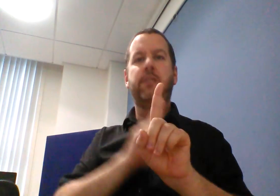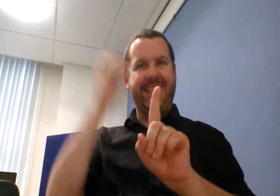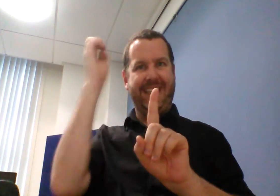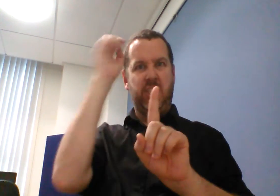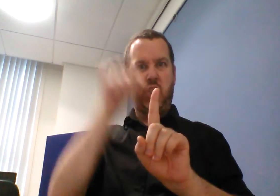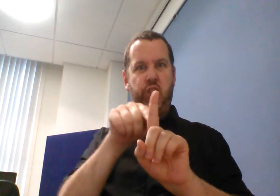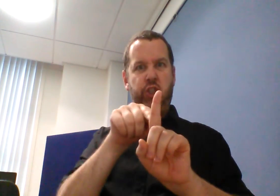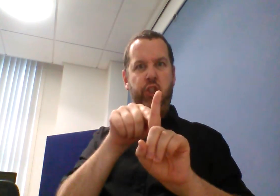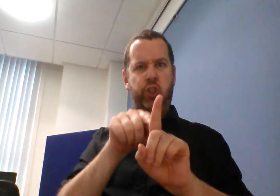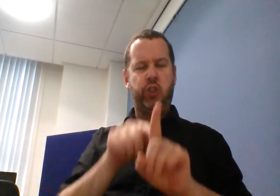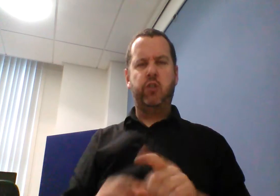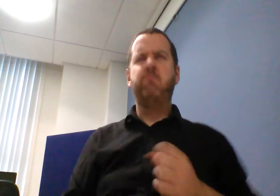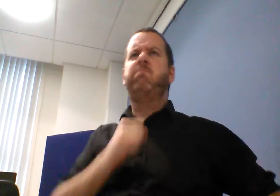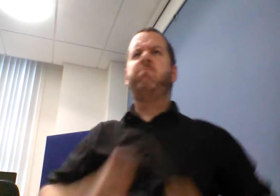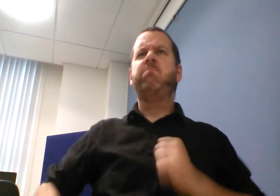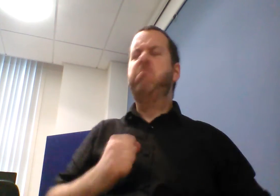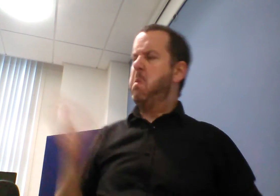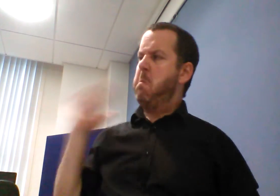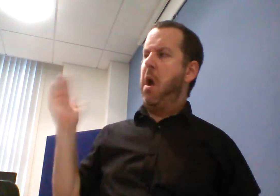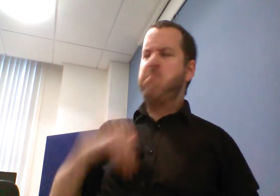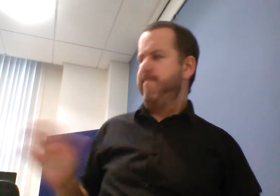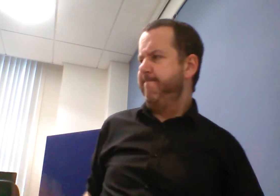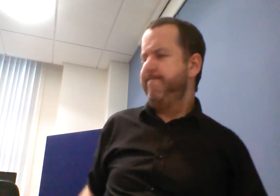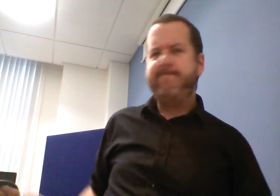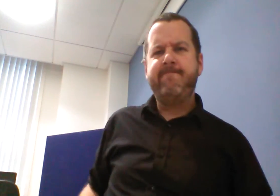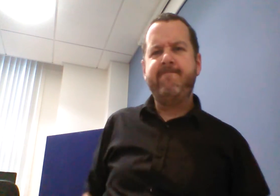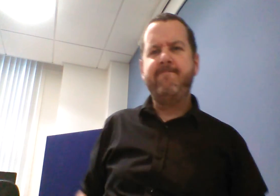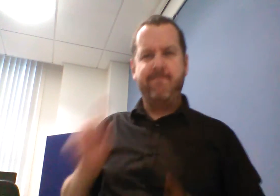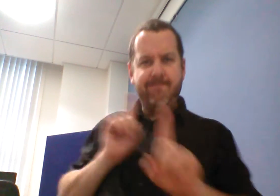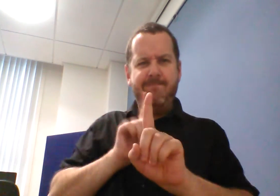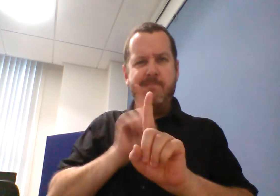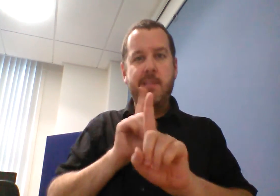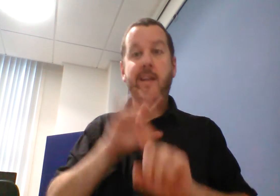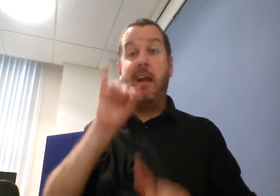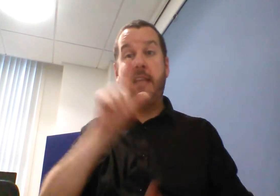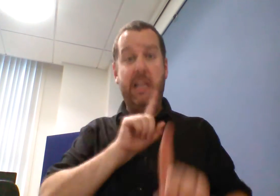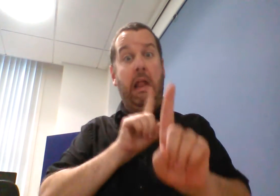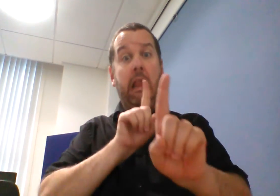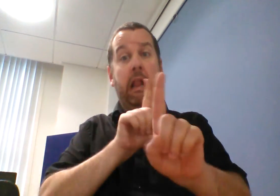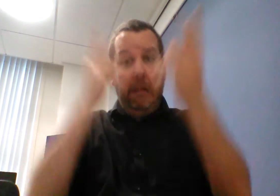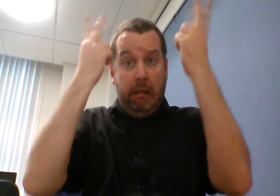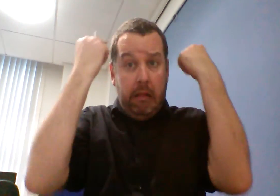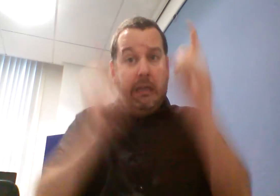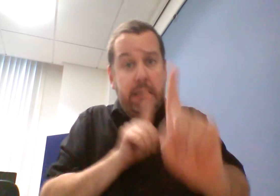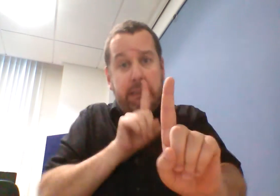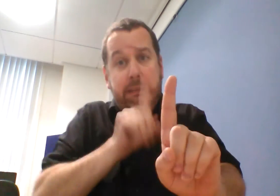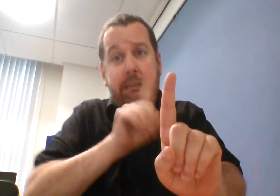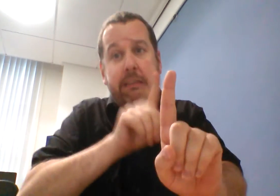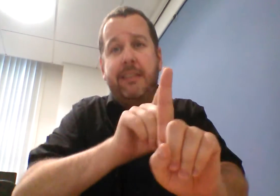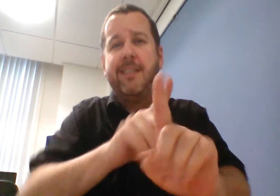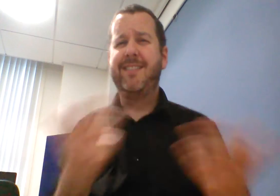English became a bossy and arrogant front runner, barking at its pet dog to keep up...